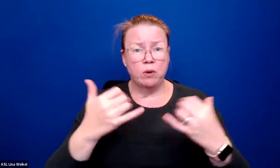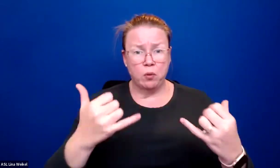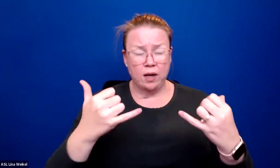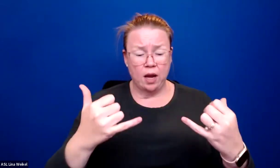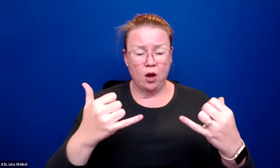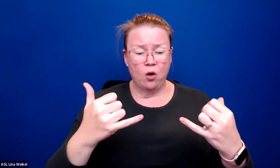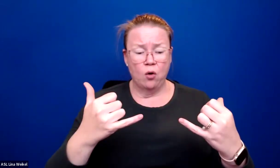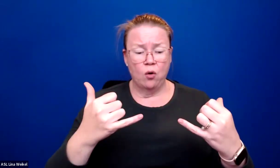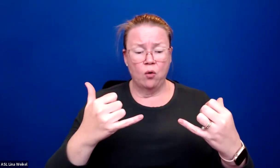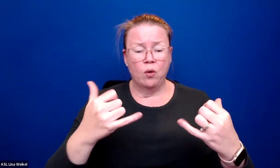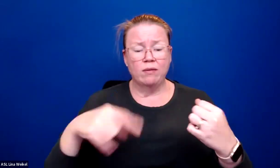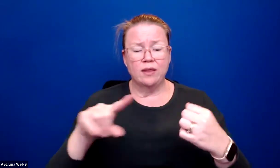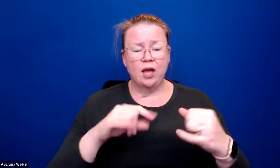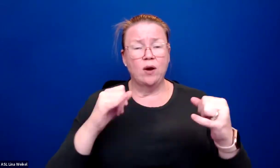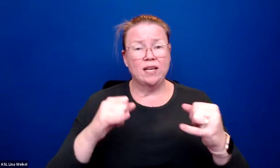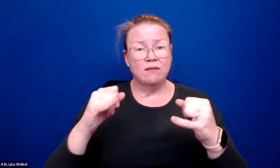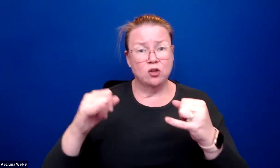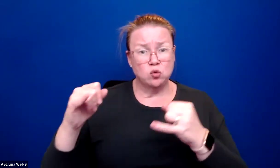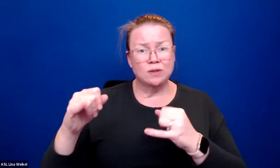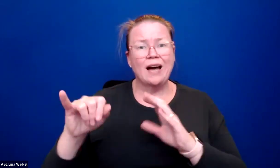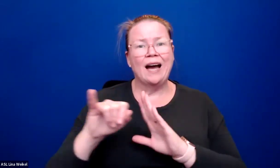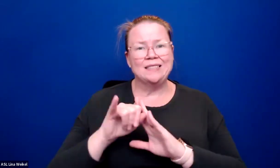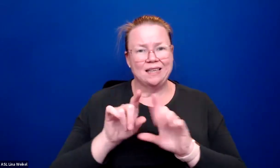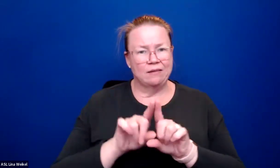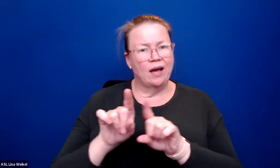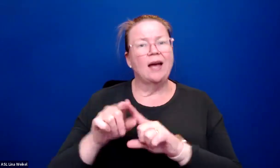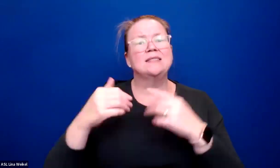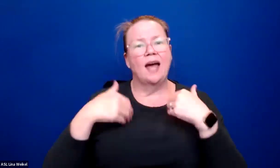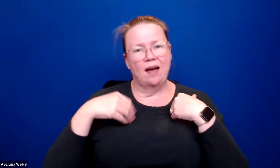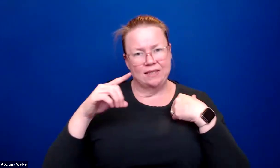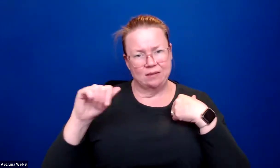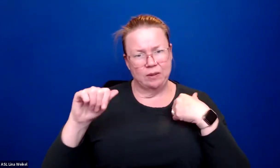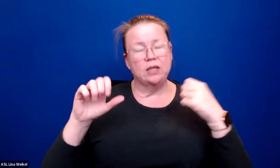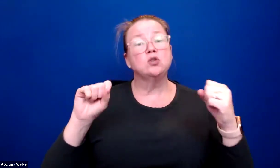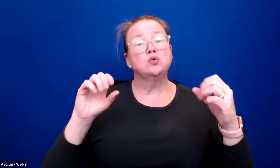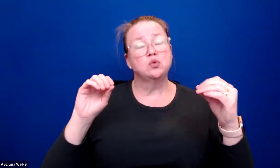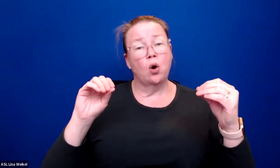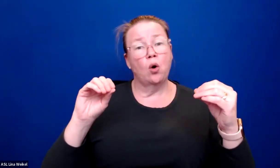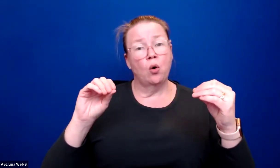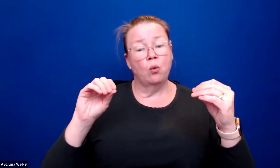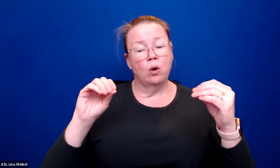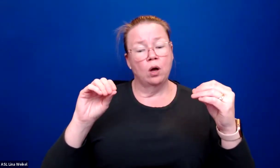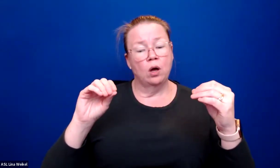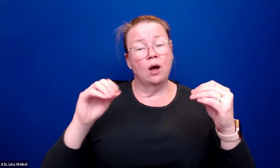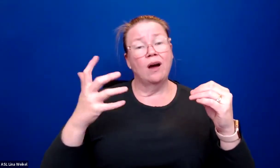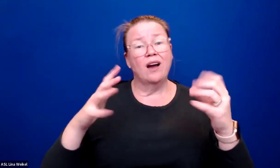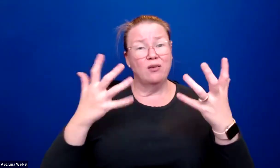Andy Padilla: are individuals who identify as having disabilities. So Andy Padilla: there kind of already is a lot of